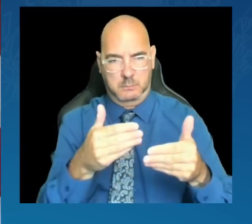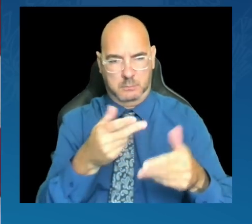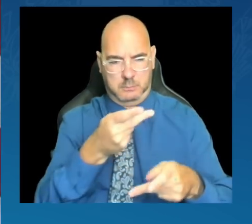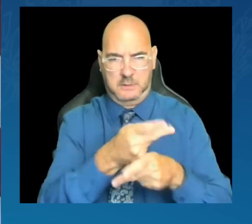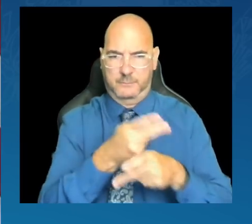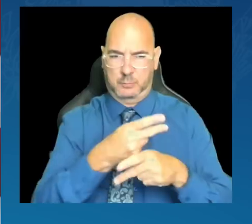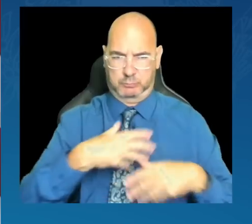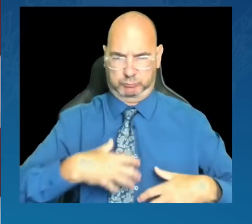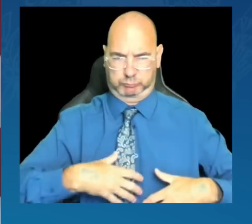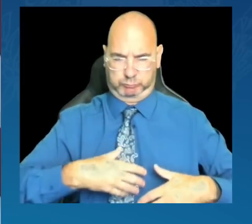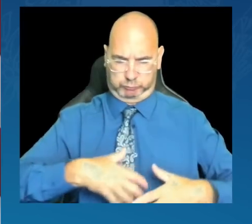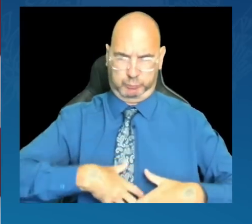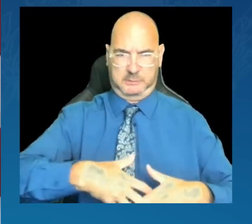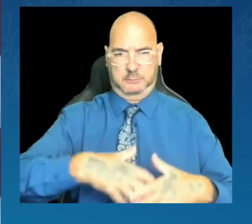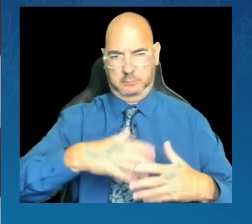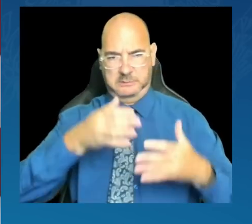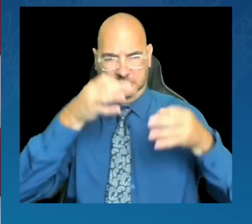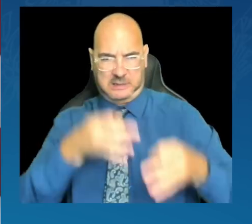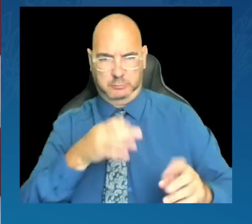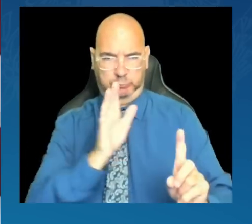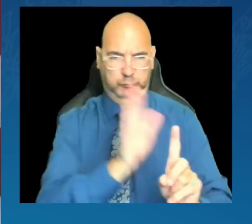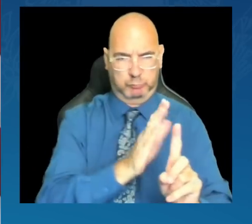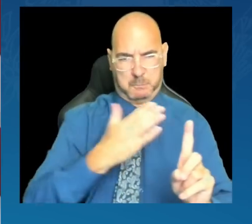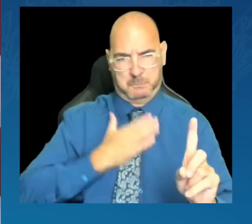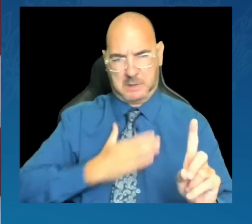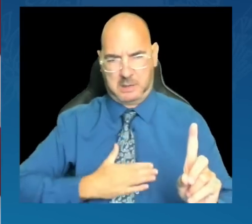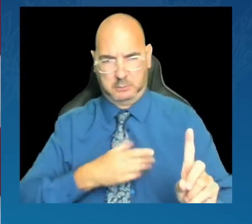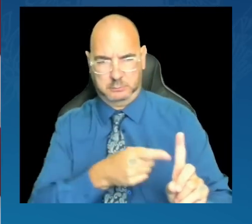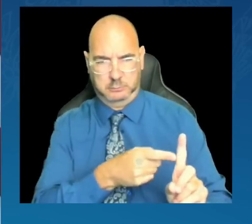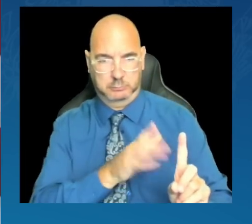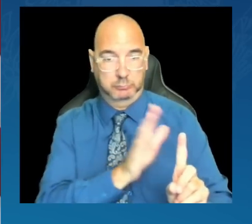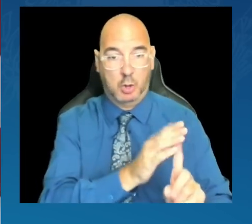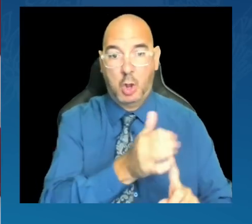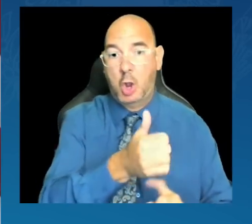to other risks that have been posed by the Dobbs decision.